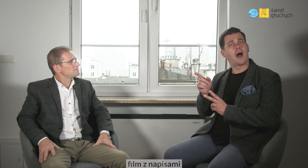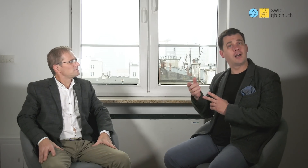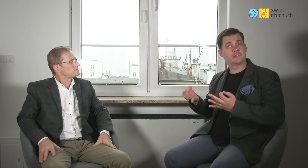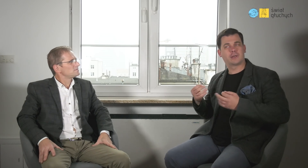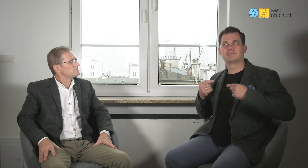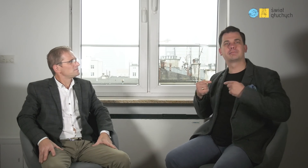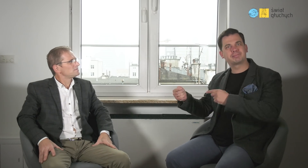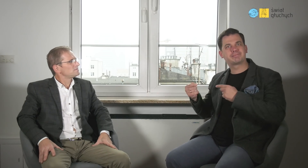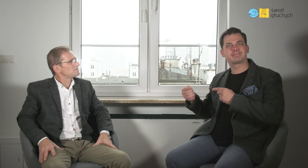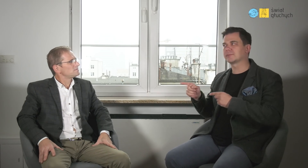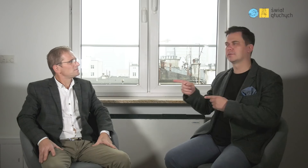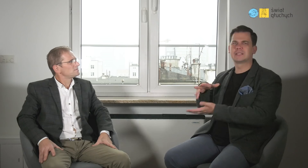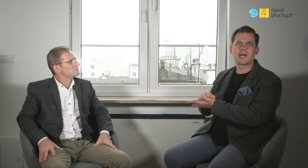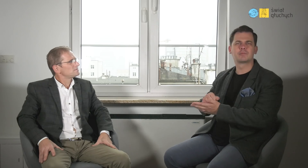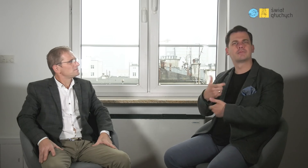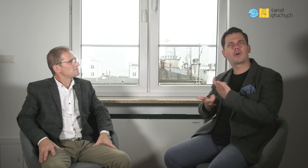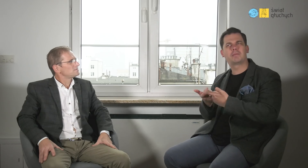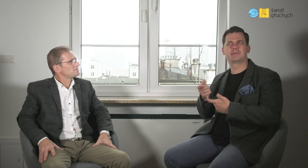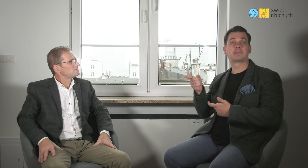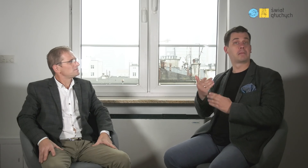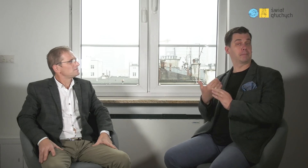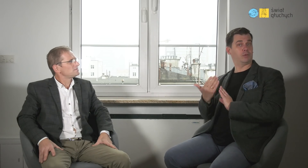Today we are going to talk about what he does, what his plans are,